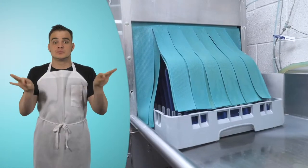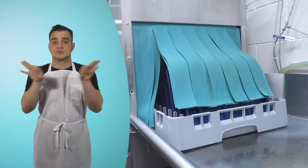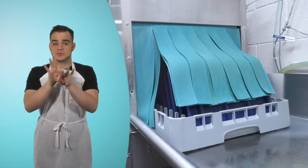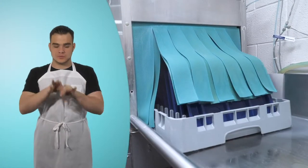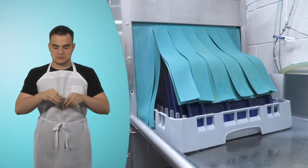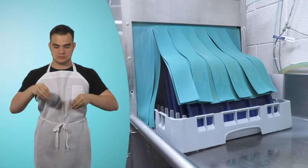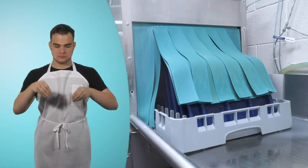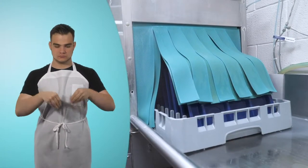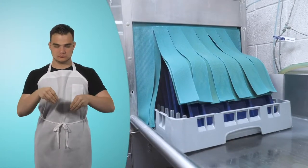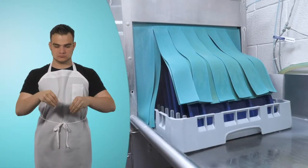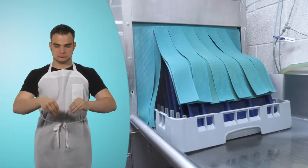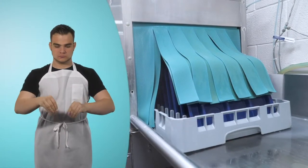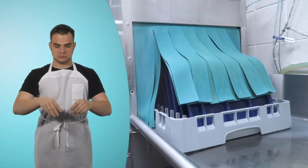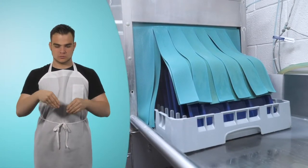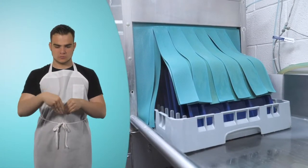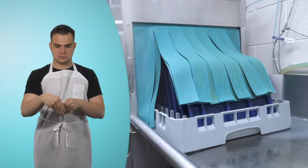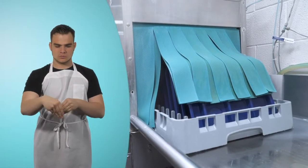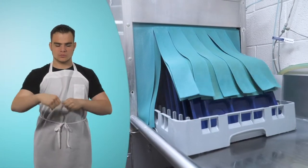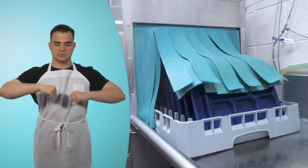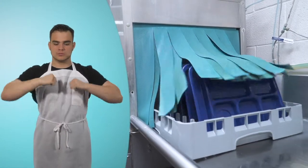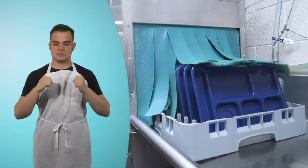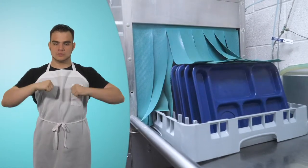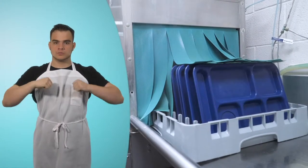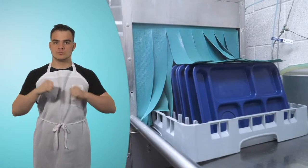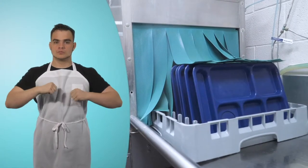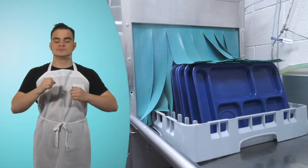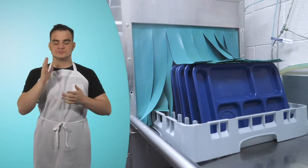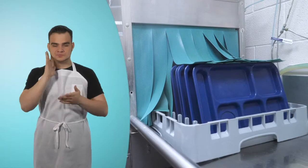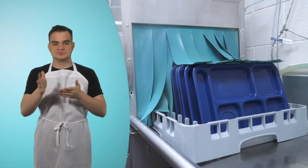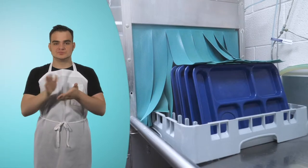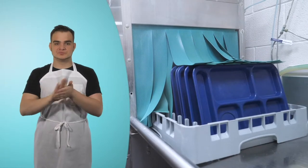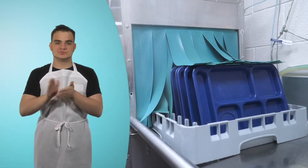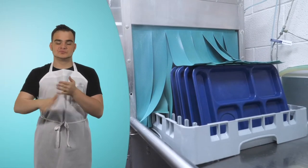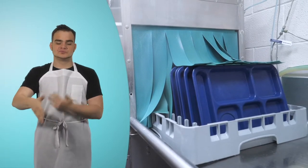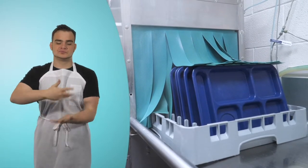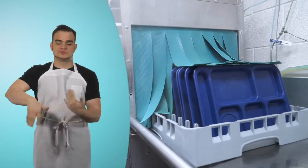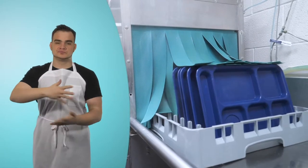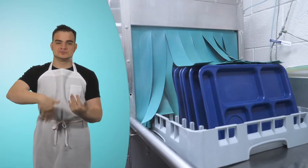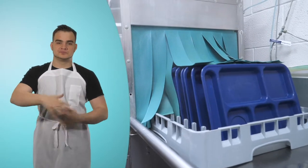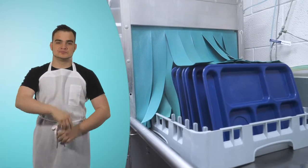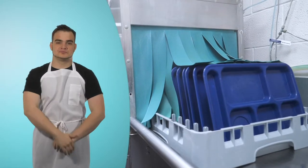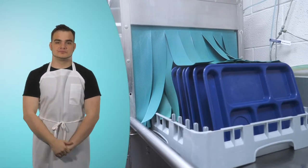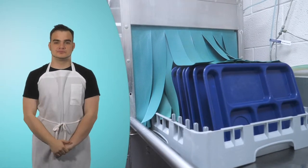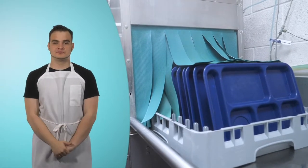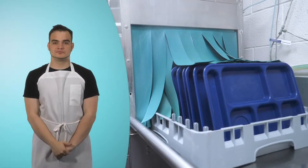It is important to have space in-between them, so that the dishes can be cleaned and all food particles can be washed away.